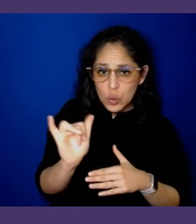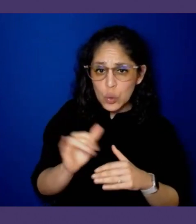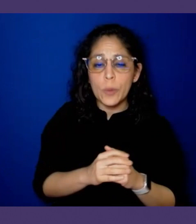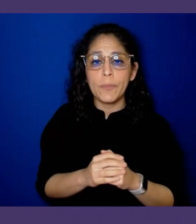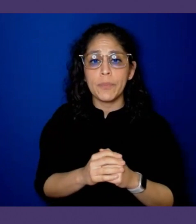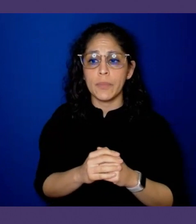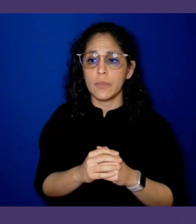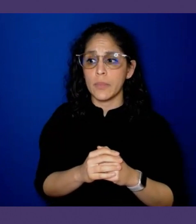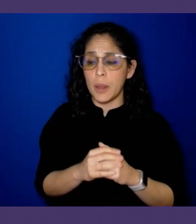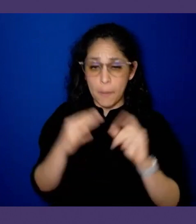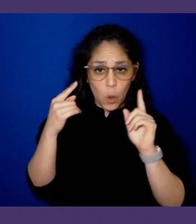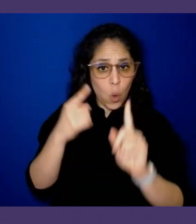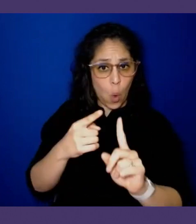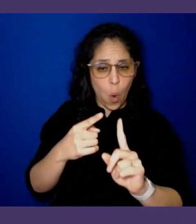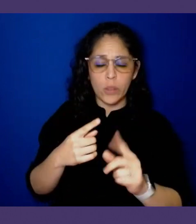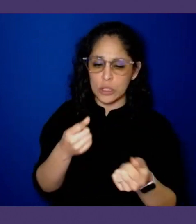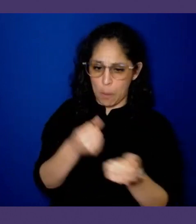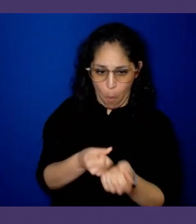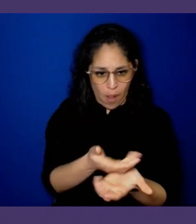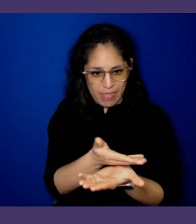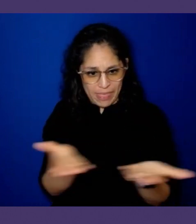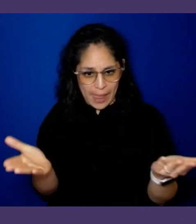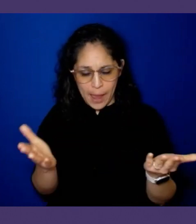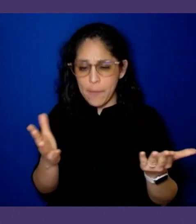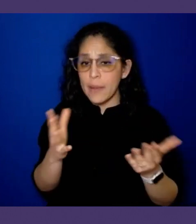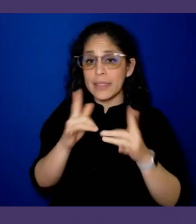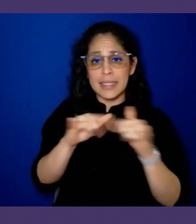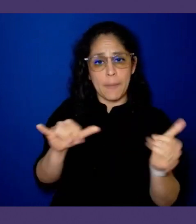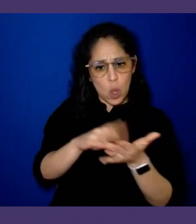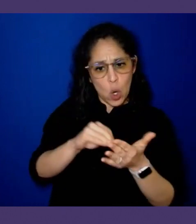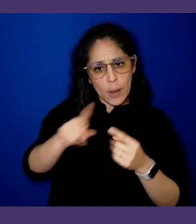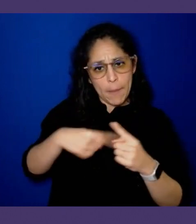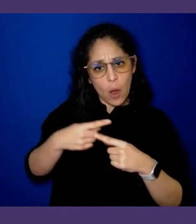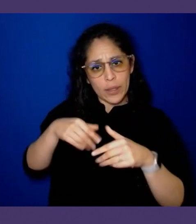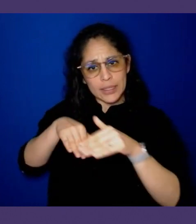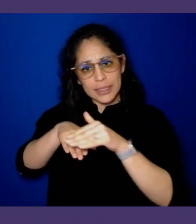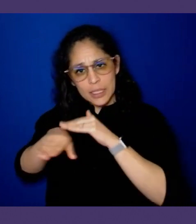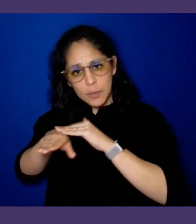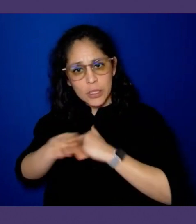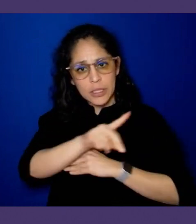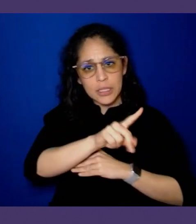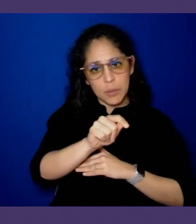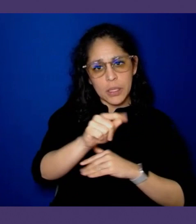to learn about accessibility and disability. We got started with a focus on